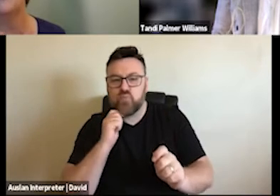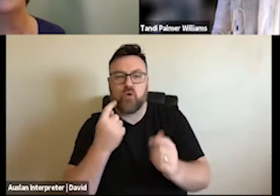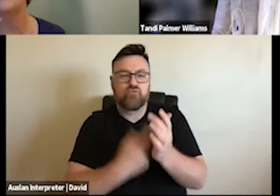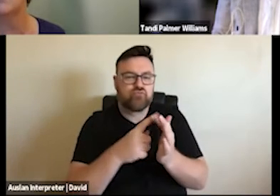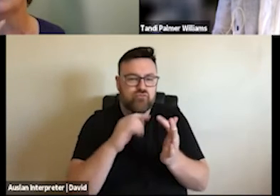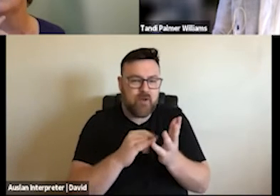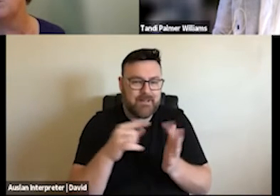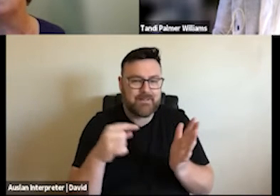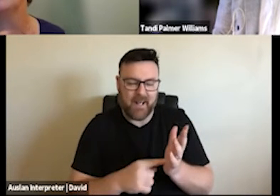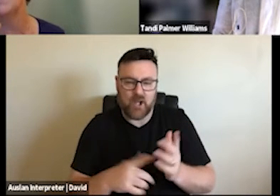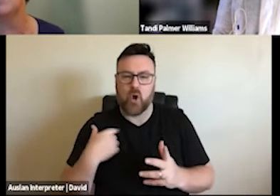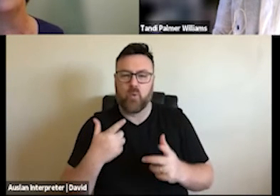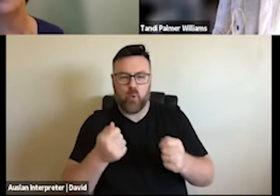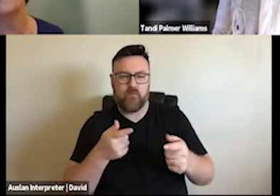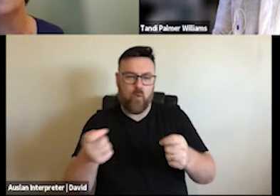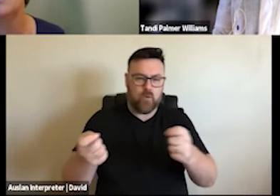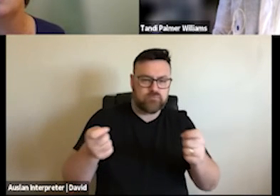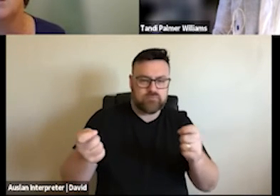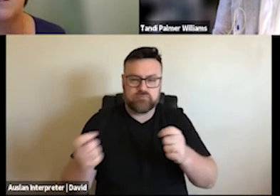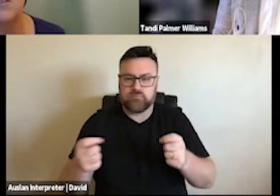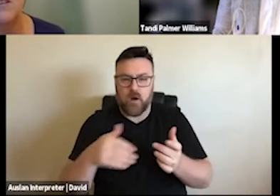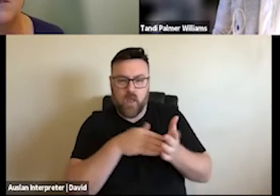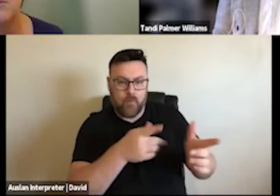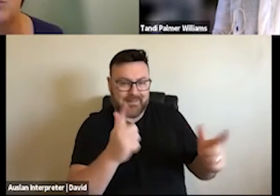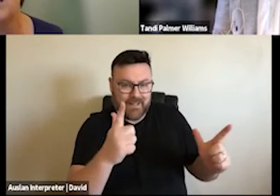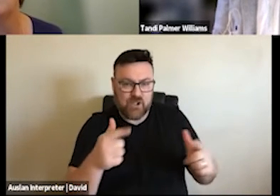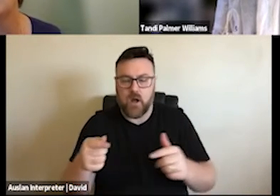We are just doing a reset and we are hoping to do that -- I think the feedback we have